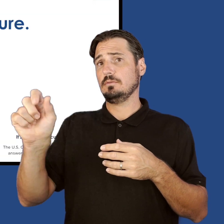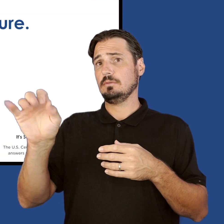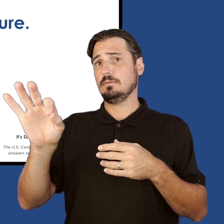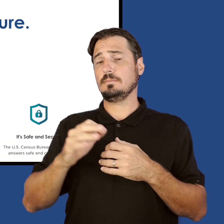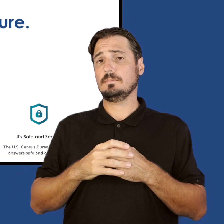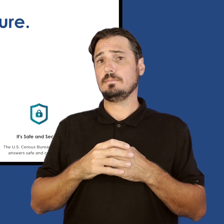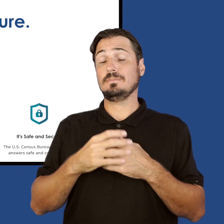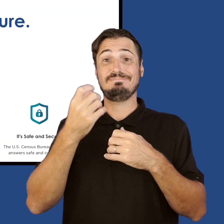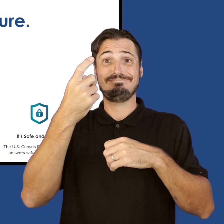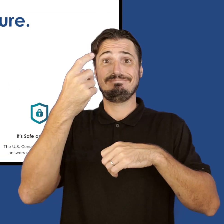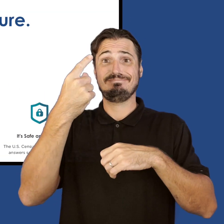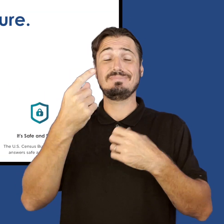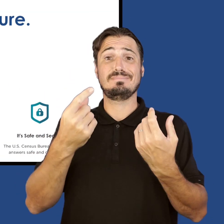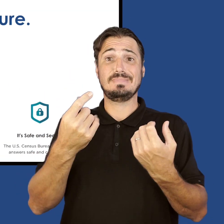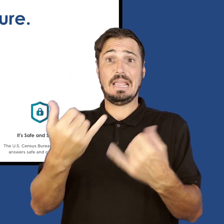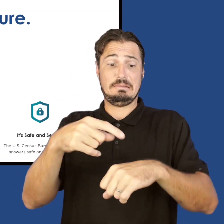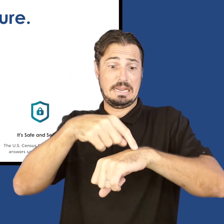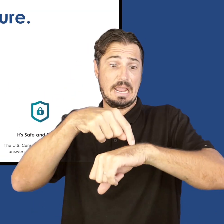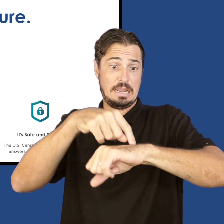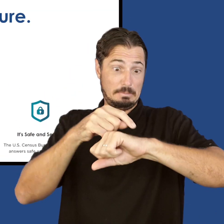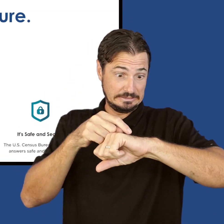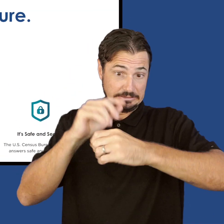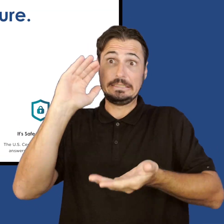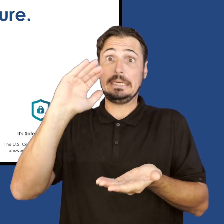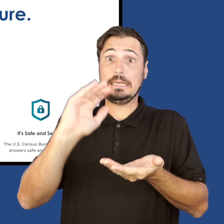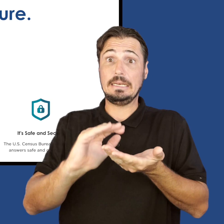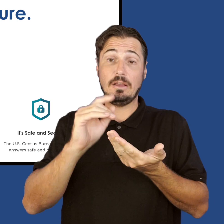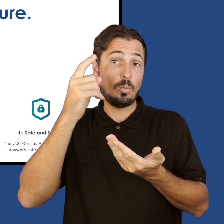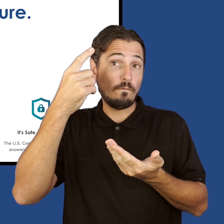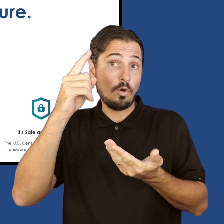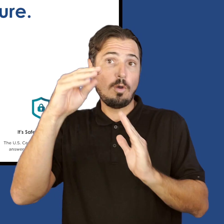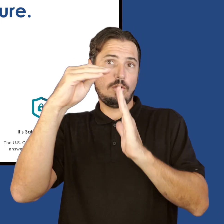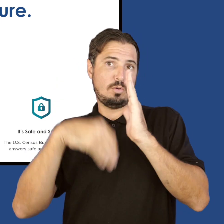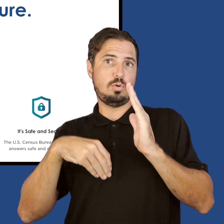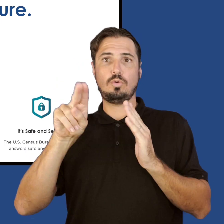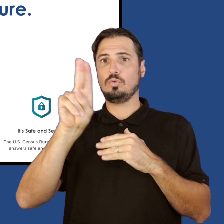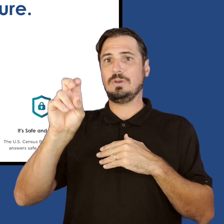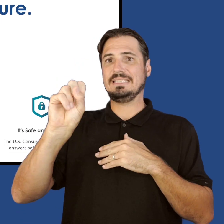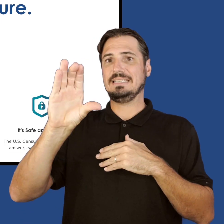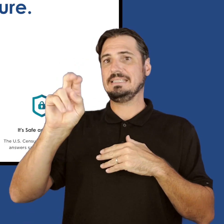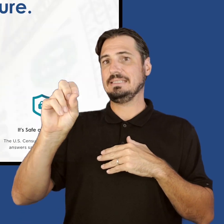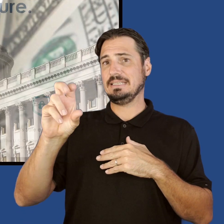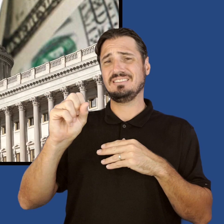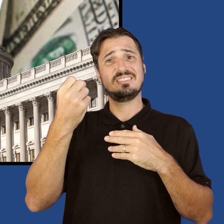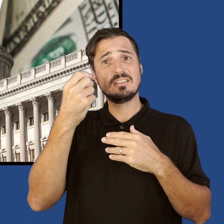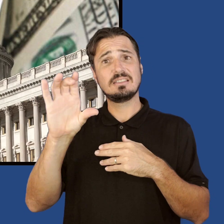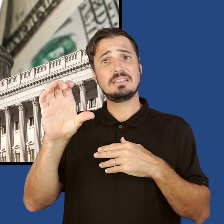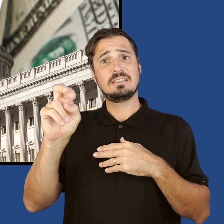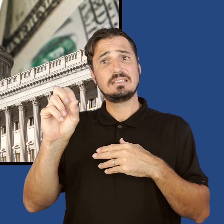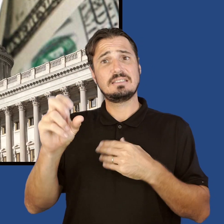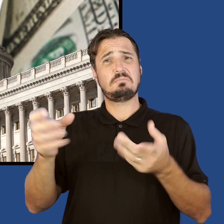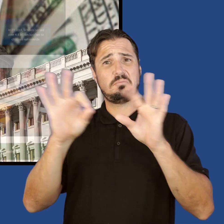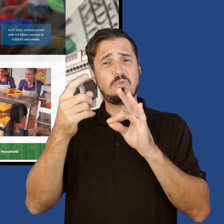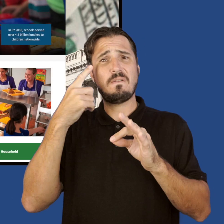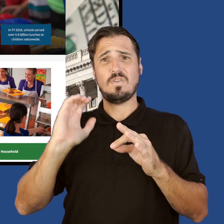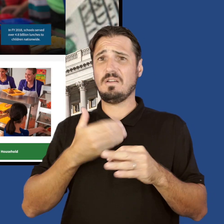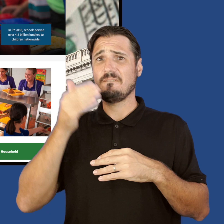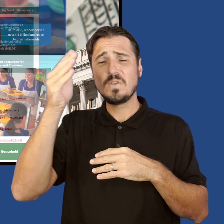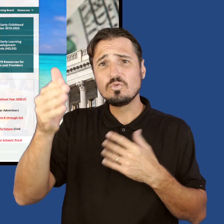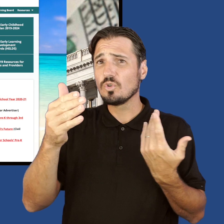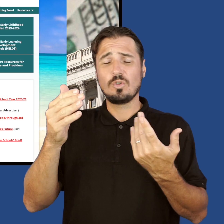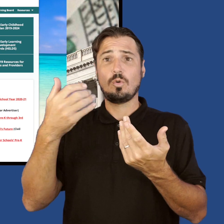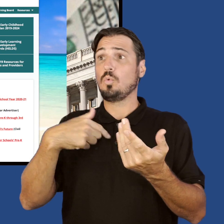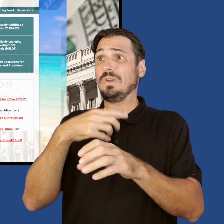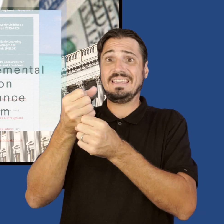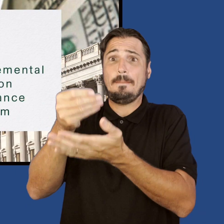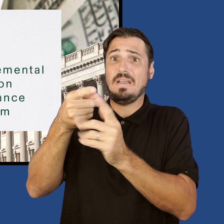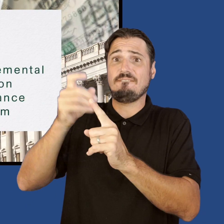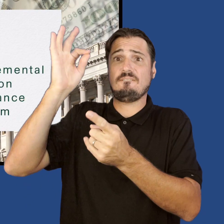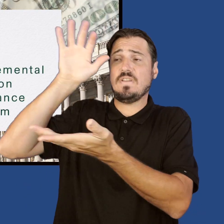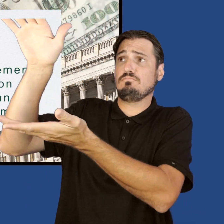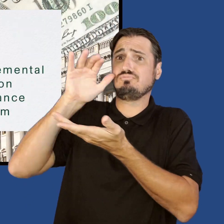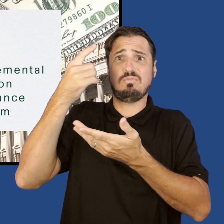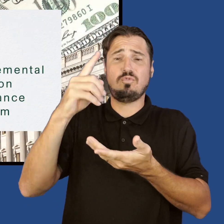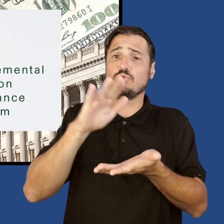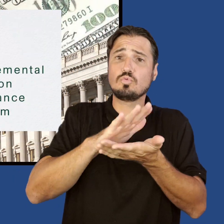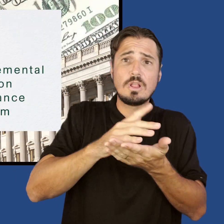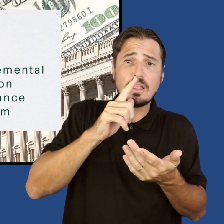Time is running out to complete the U.S. Census, but it is extremely important to our future. Much federal money, including school lunch money, education funds and food stamps assistance, is